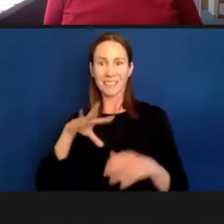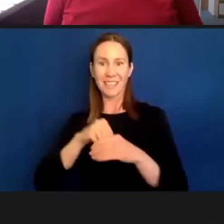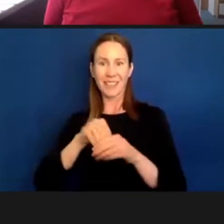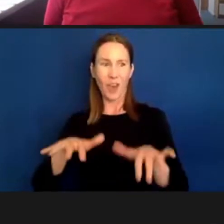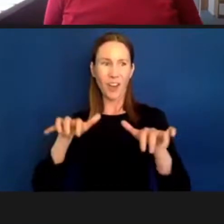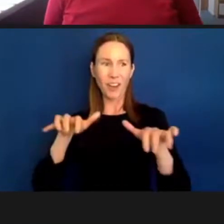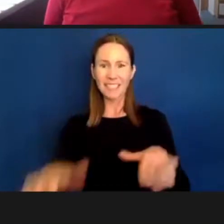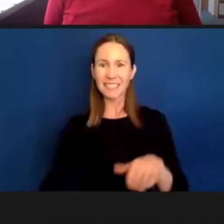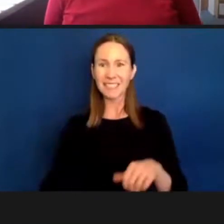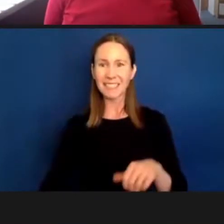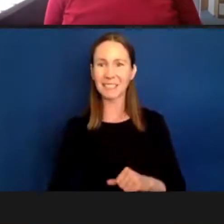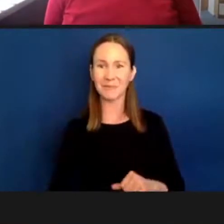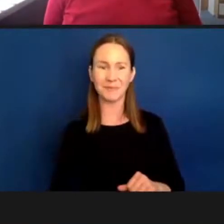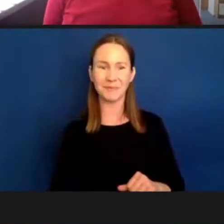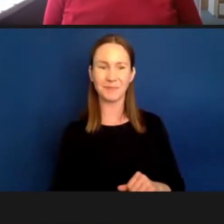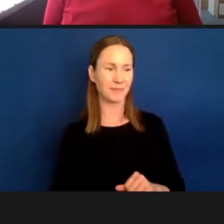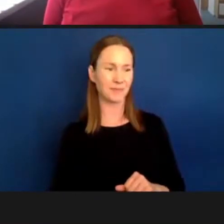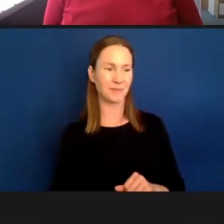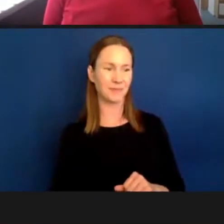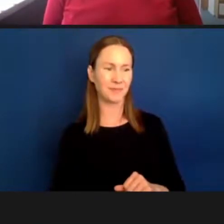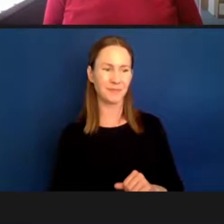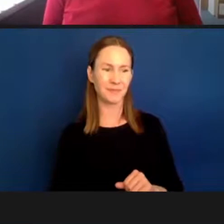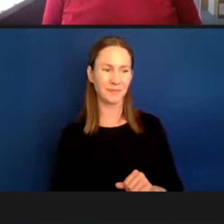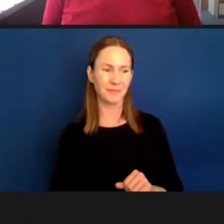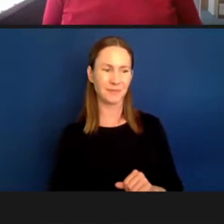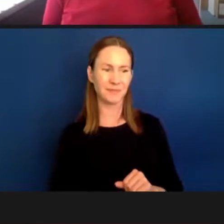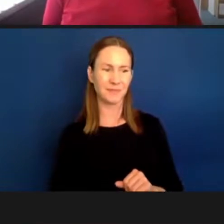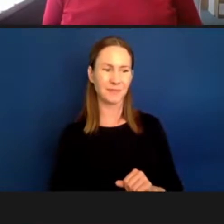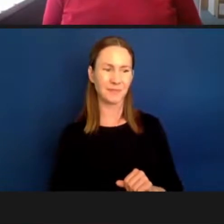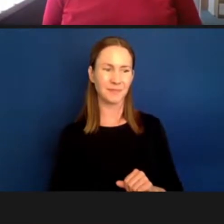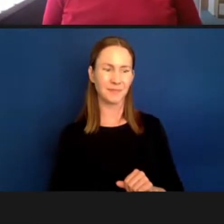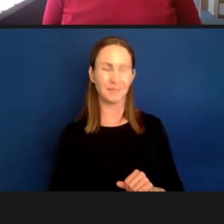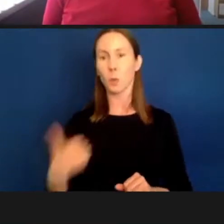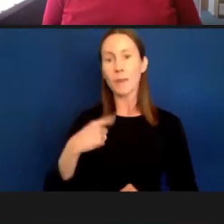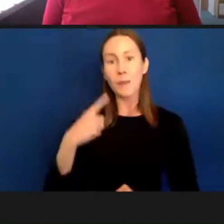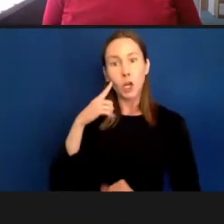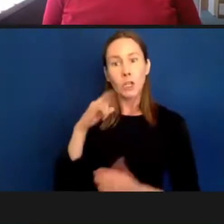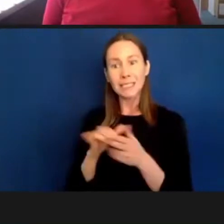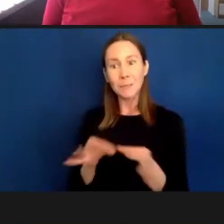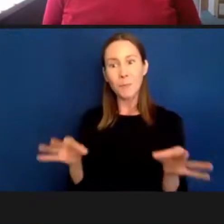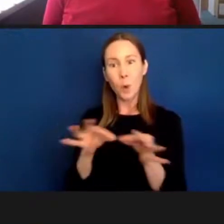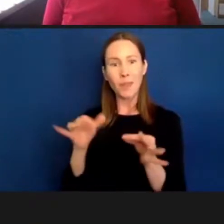We heard how important it is to make sure disability is recognized as part of diversity,